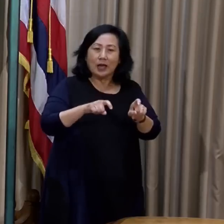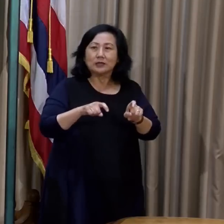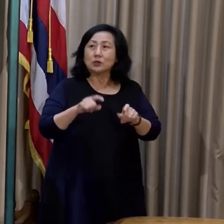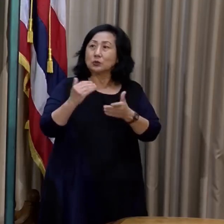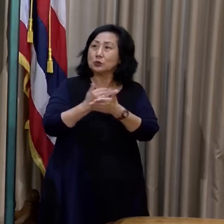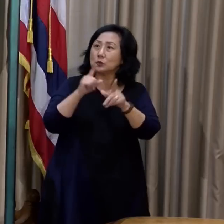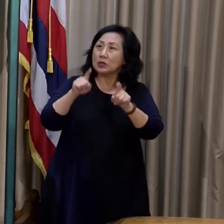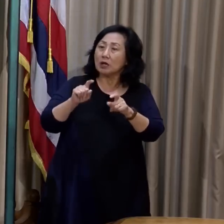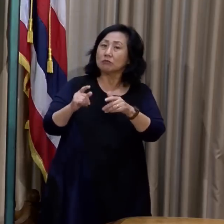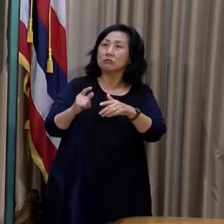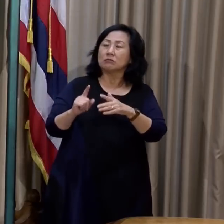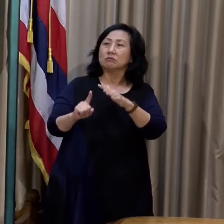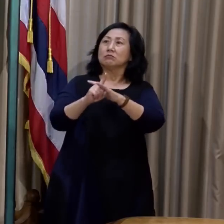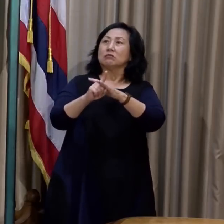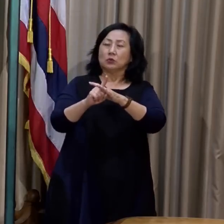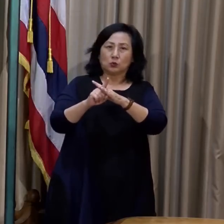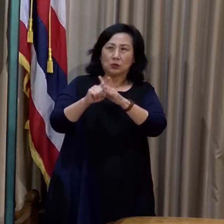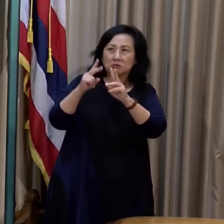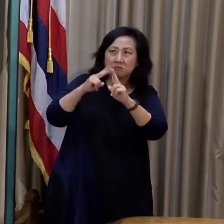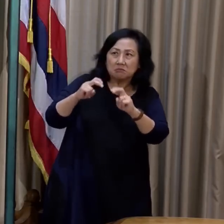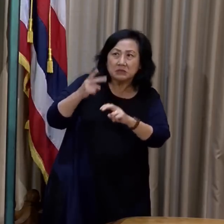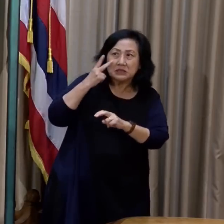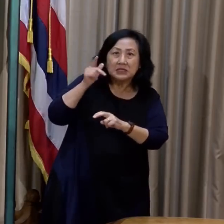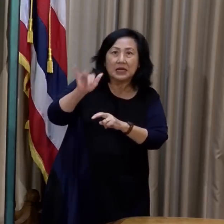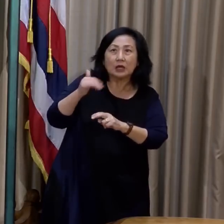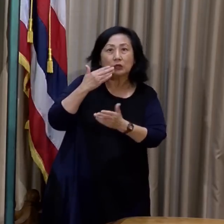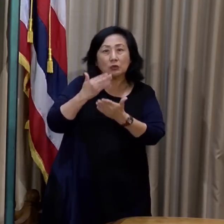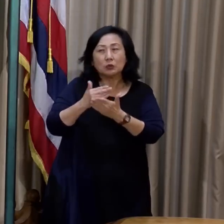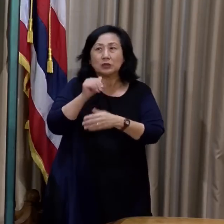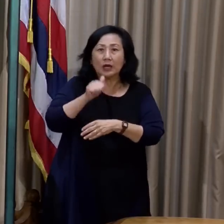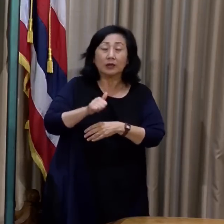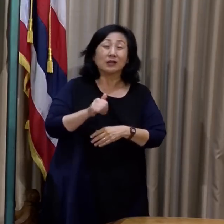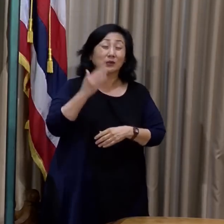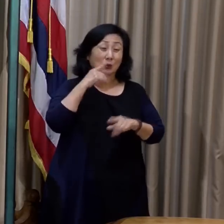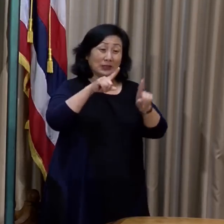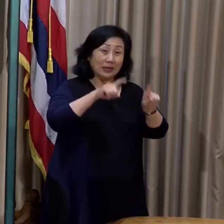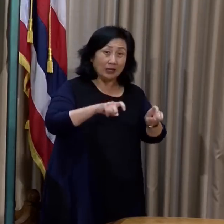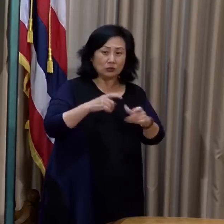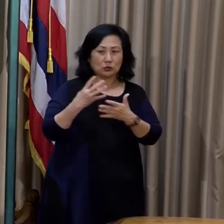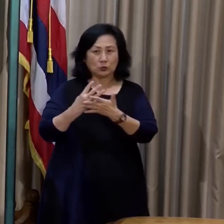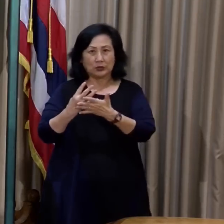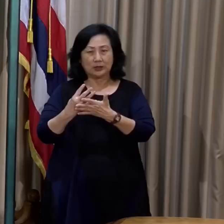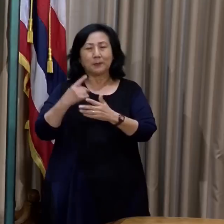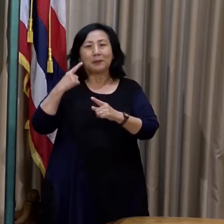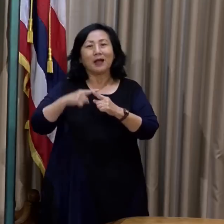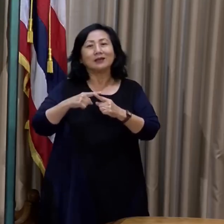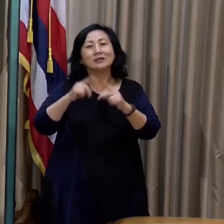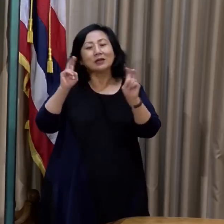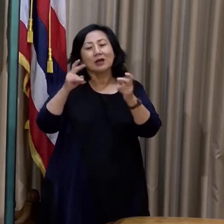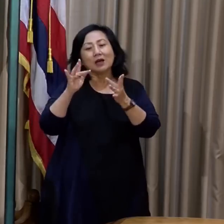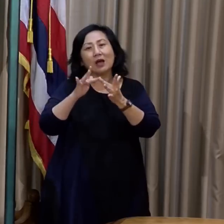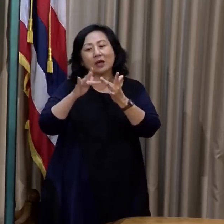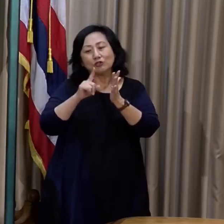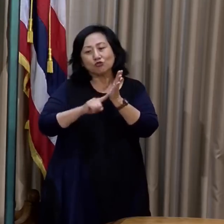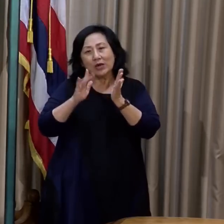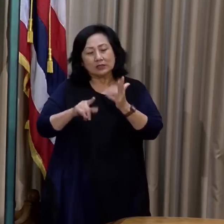WE CONTINUE TO EXPAND TESTING, TESTS AS THEY BECOME AVAILABLE.